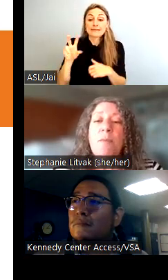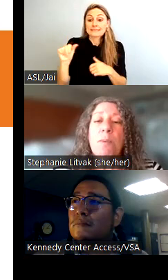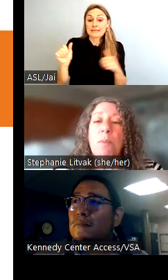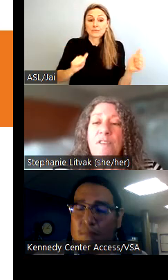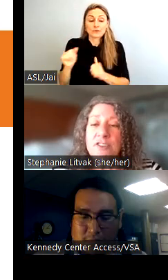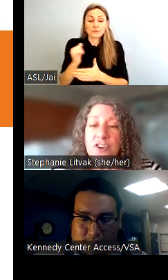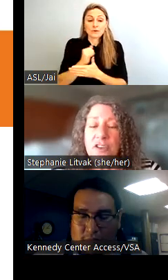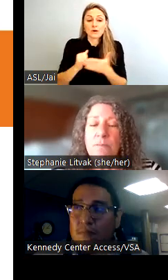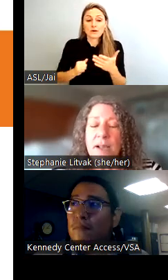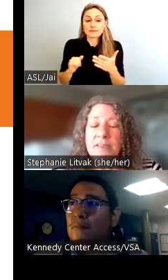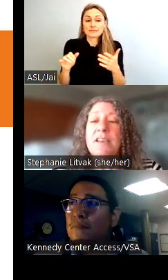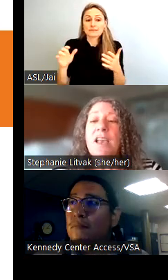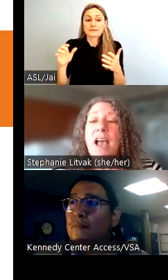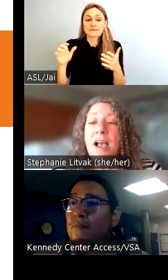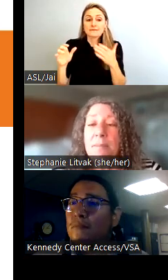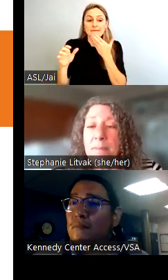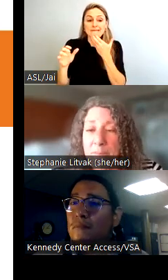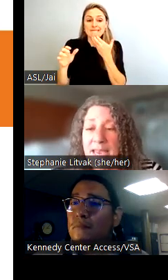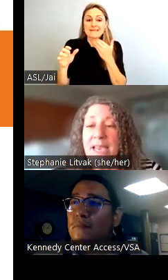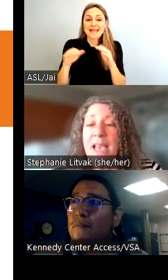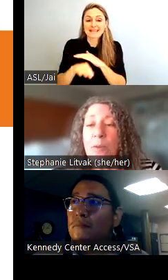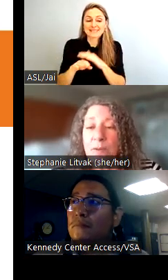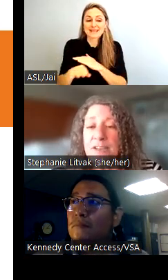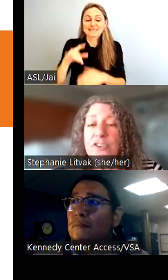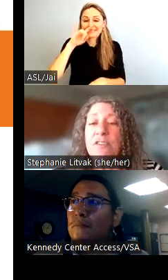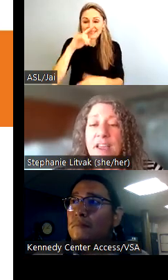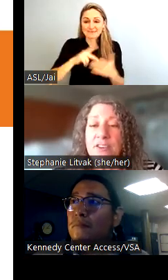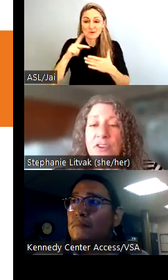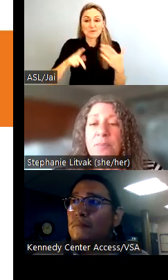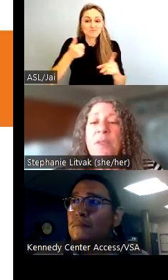a you must be a professional venue.